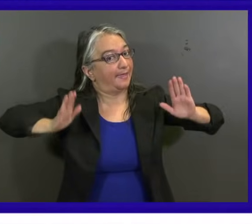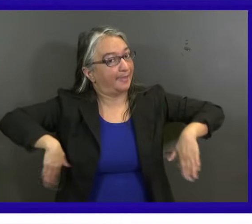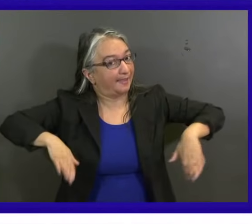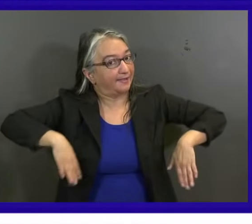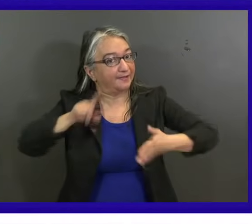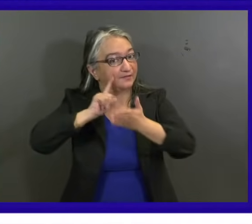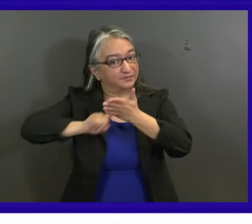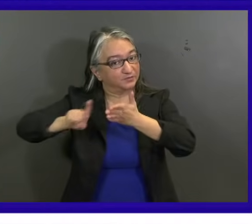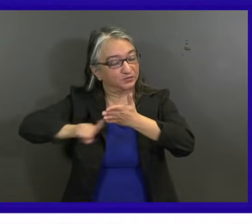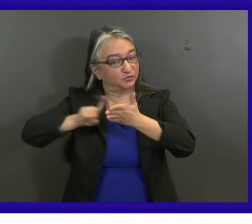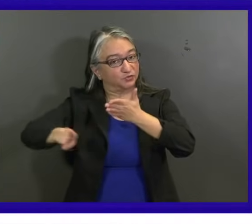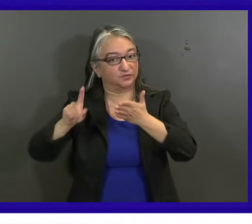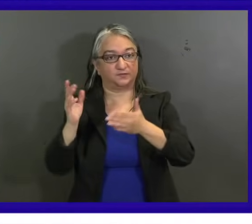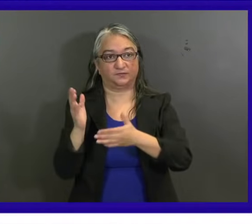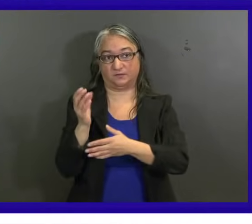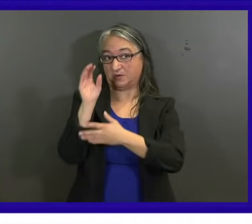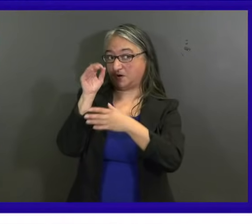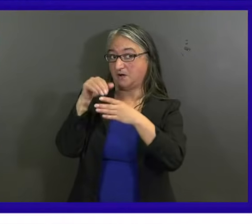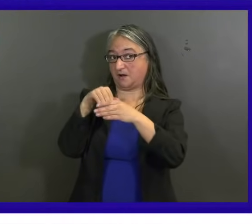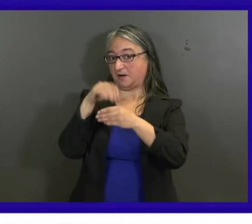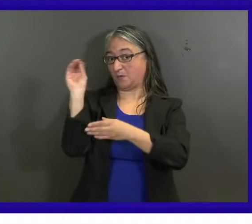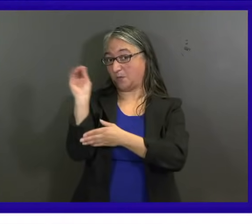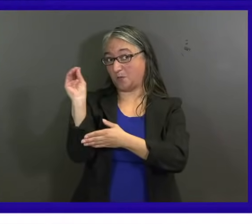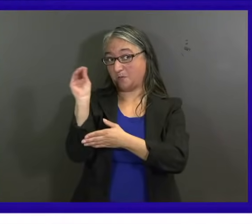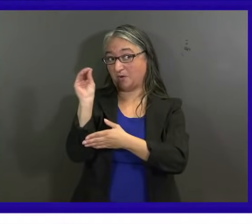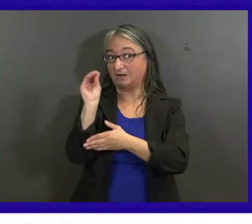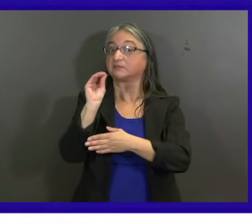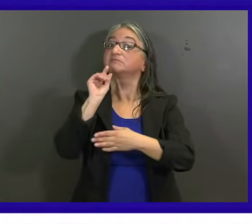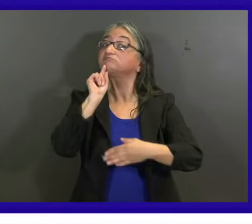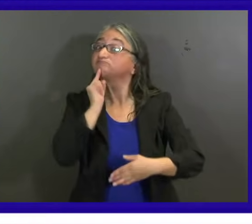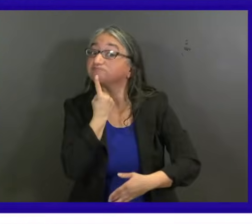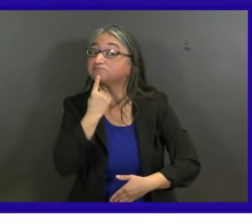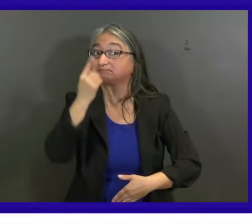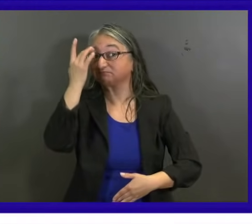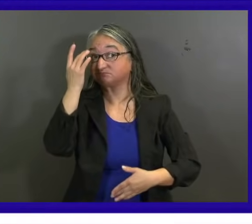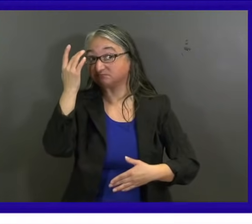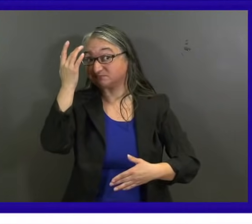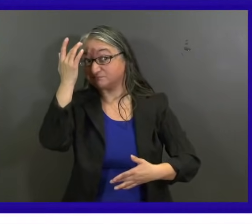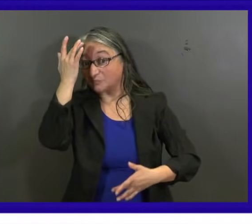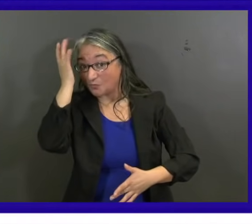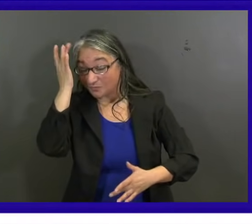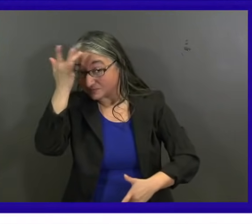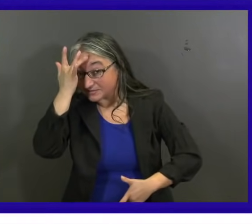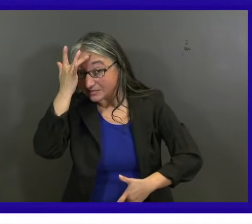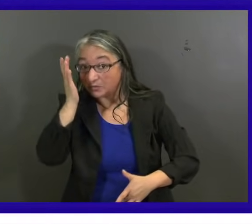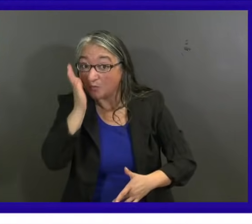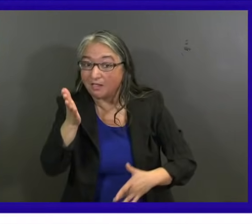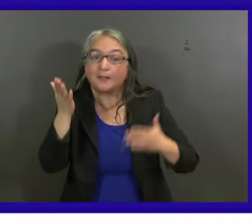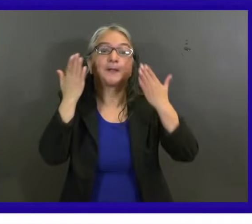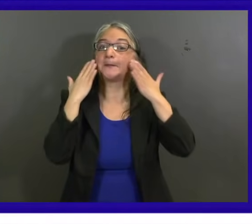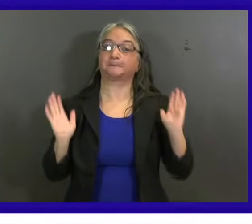we can we cannot rely on it not being severe enough to cause us harm